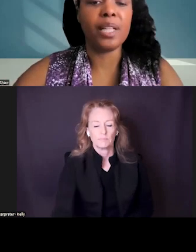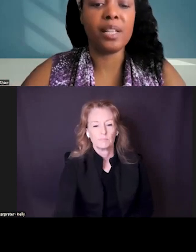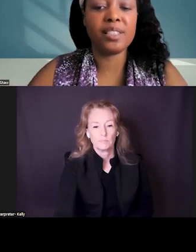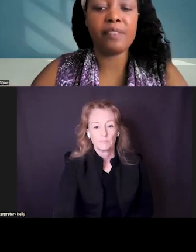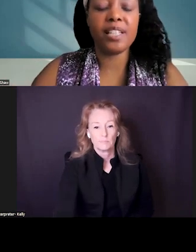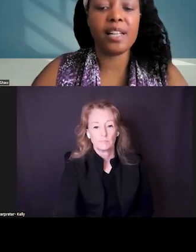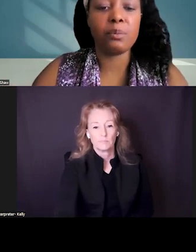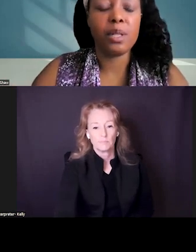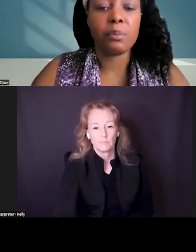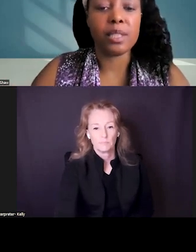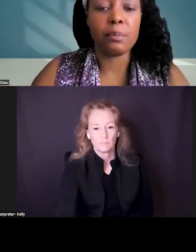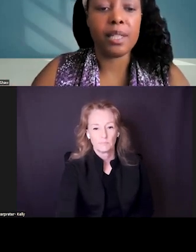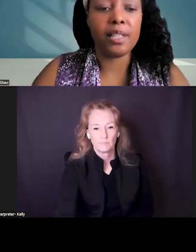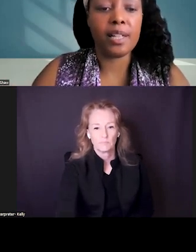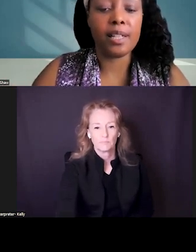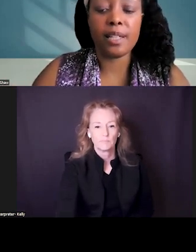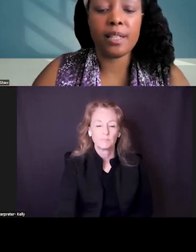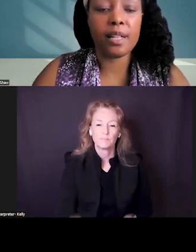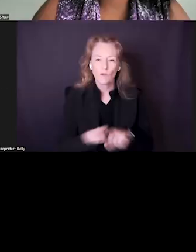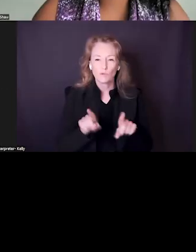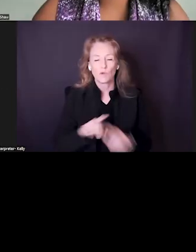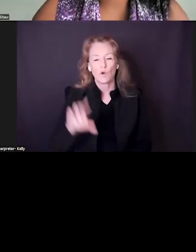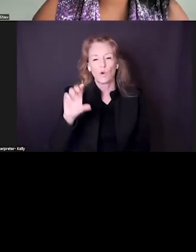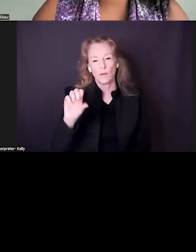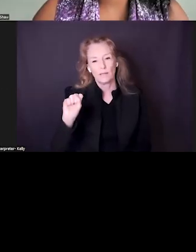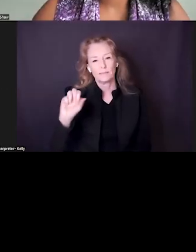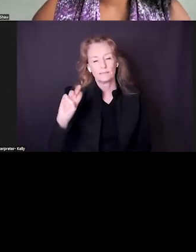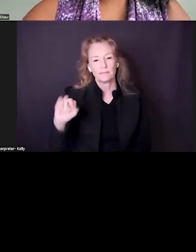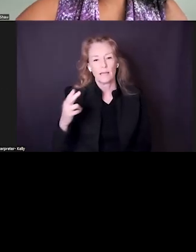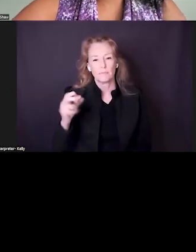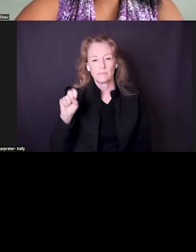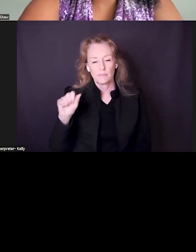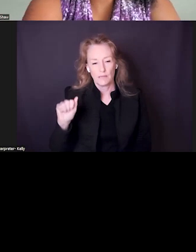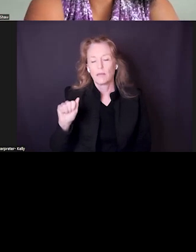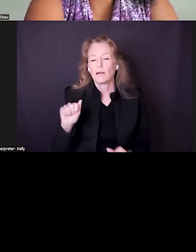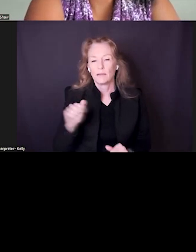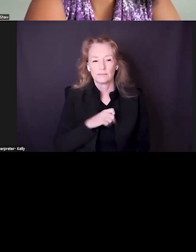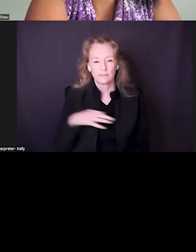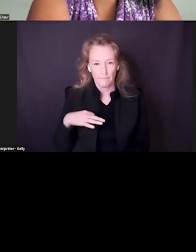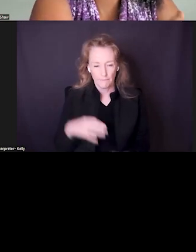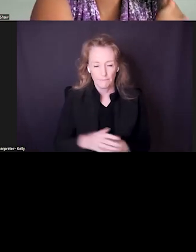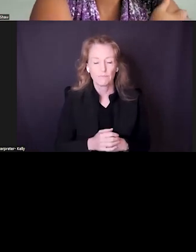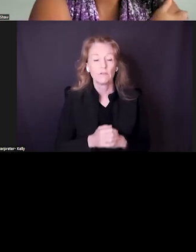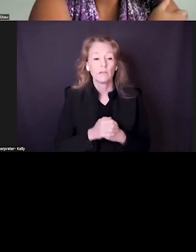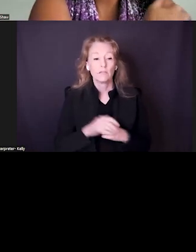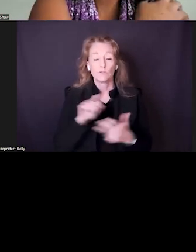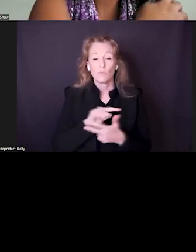WE STAFFED IT AND PARTICIPATED. SO THE THREE PILLARS OF THE CRISIS CONTINUUM ARE SOMEONE TO